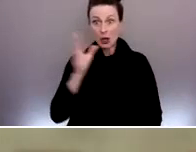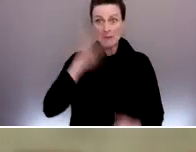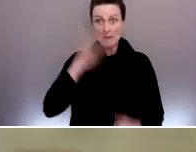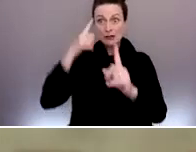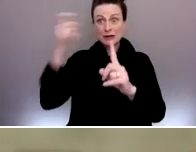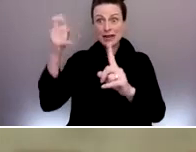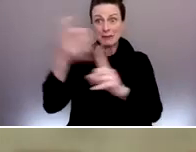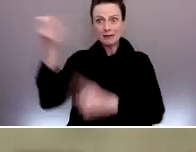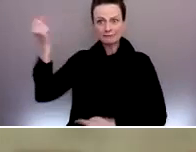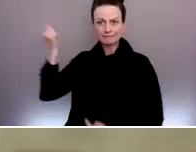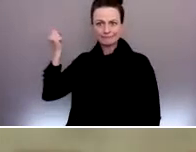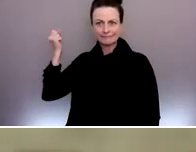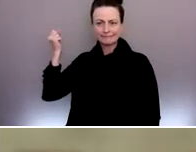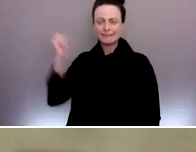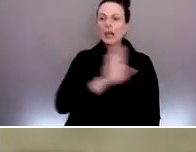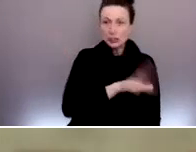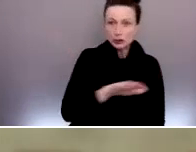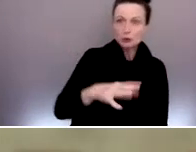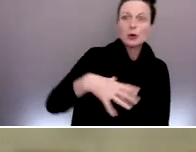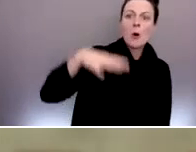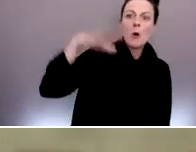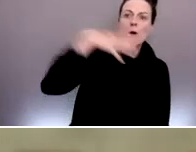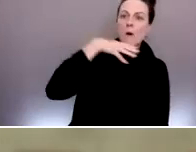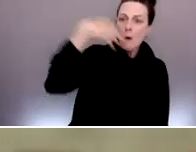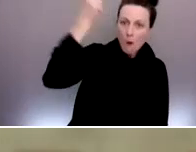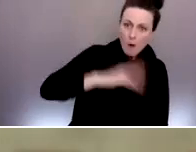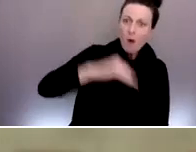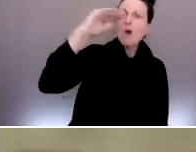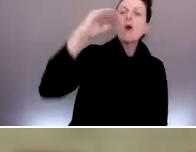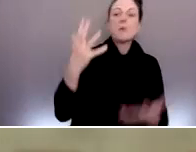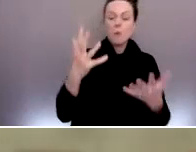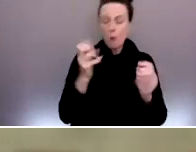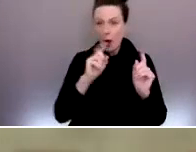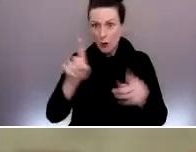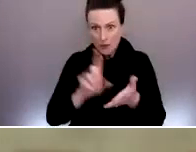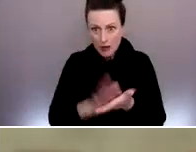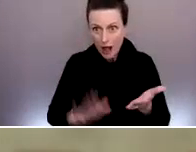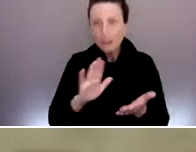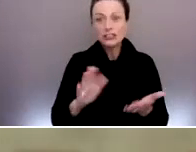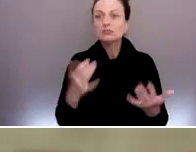Once my children grew older, the desire to go to college was still there, but where would I start?